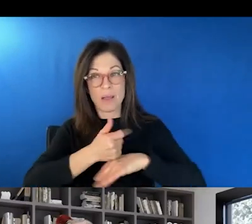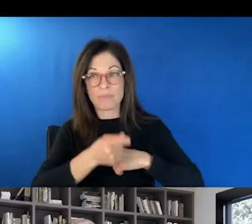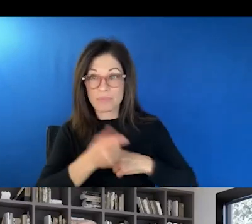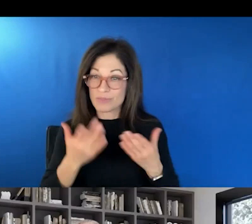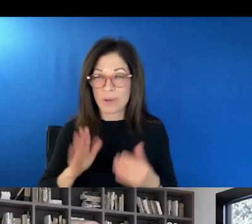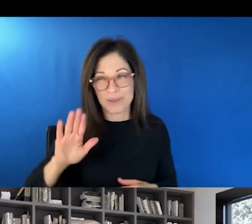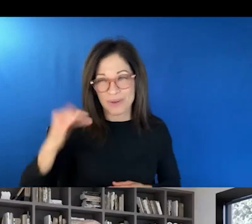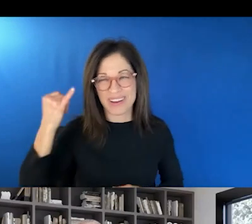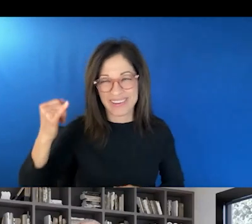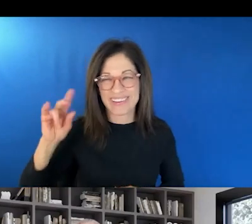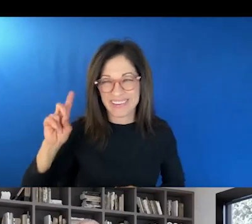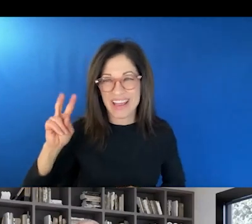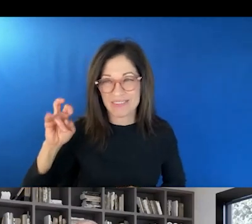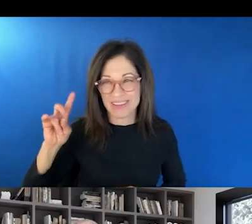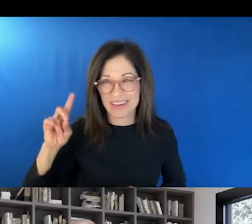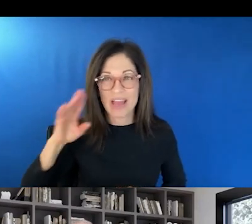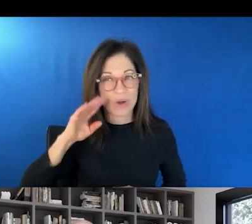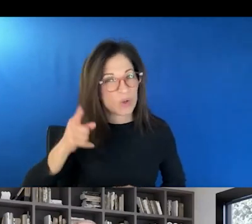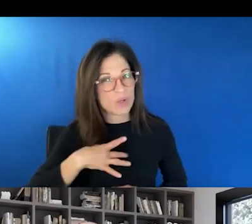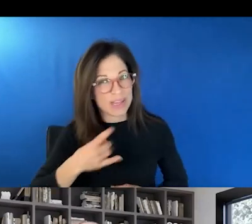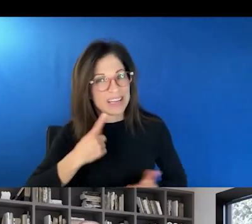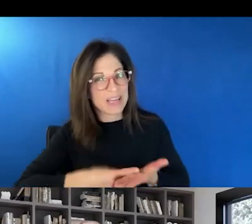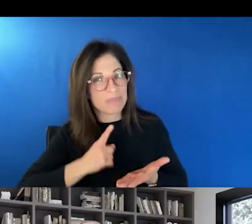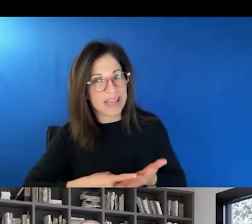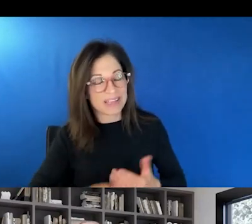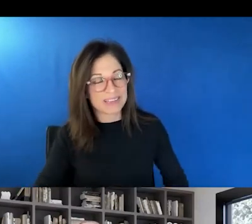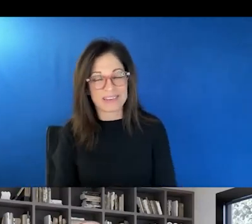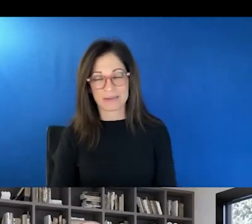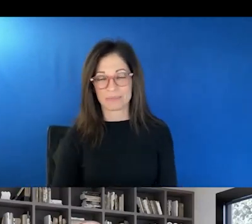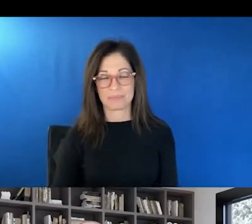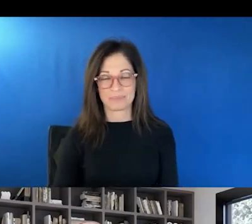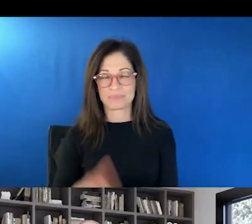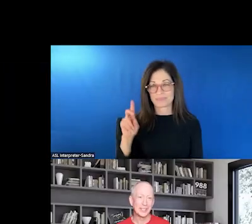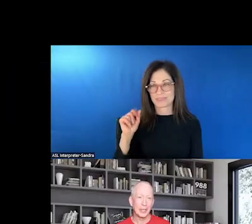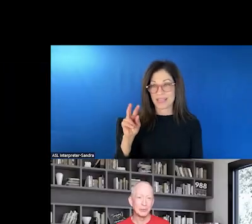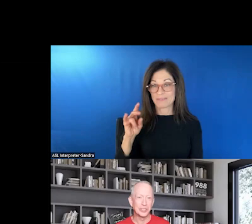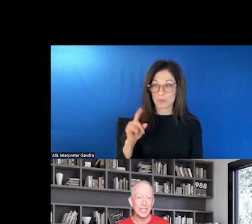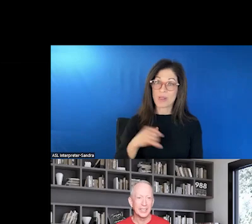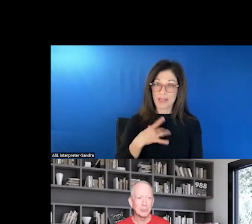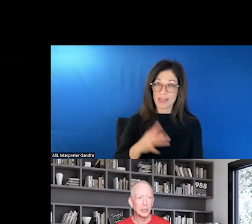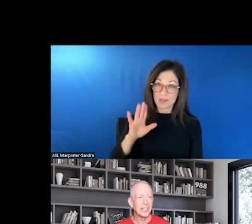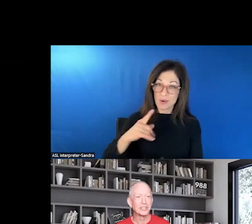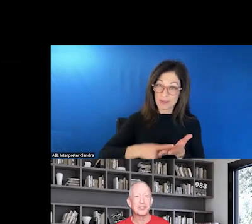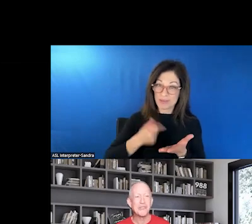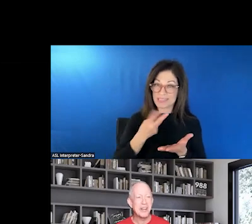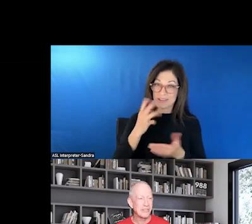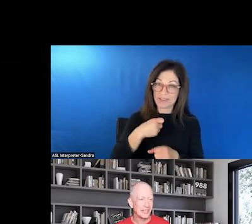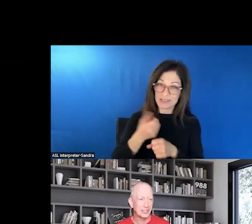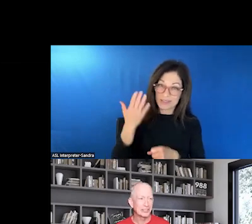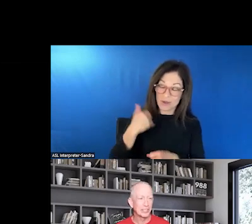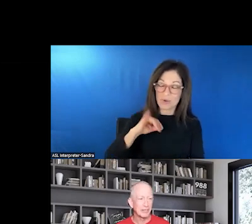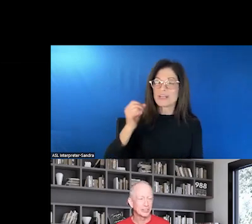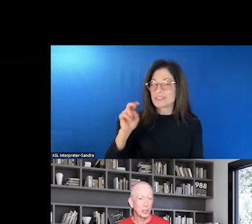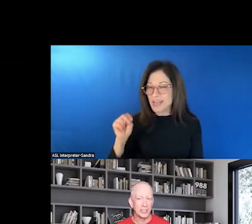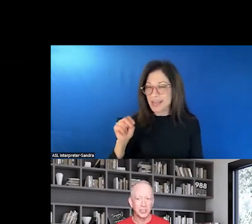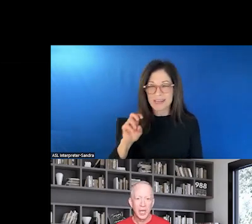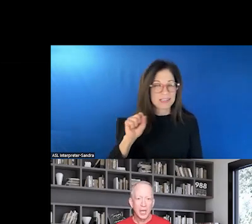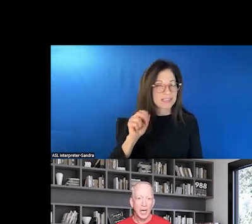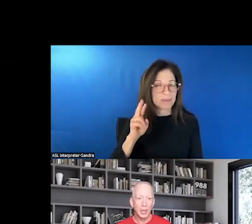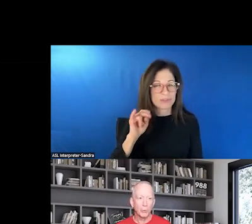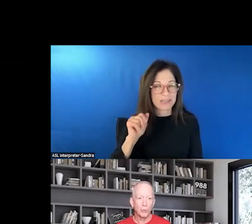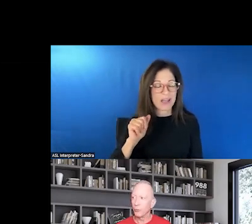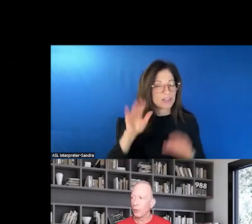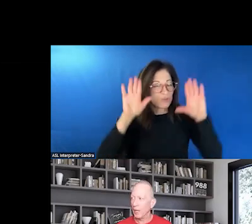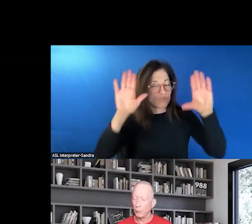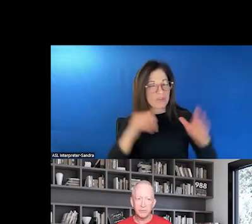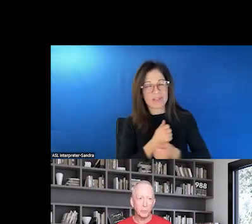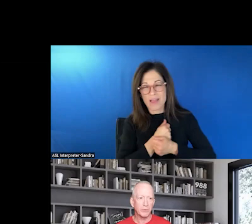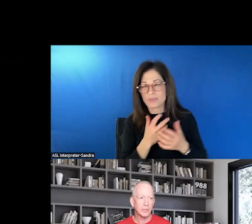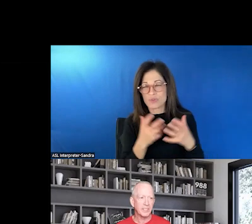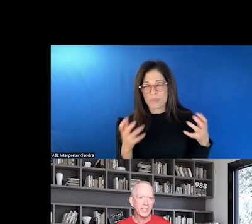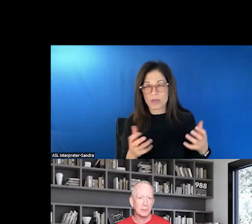DAVID, YOU LIKE DEBATES. >> -- RON, LET'S TAKE A